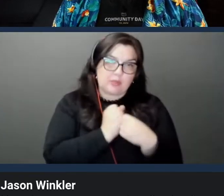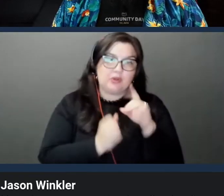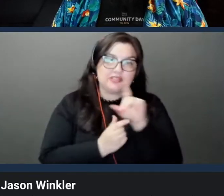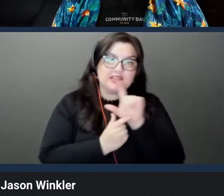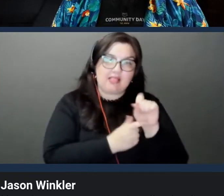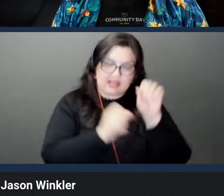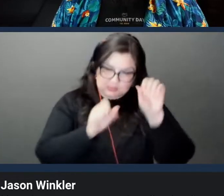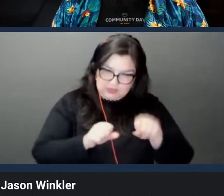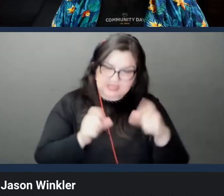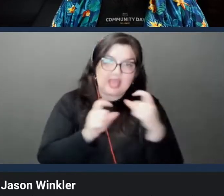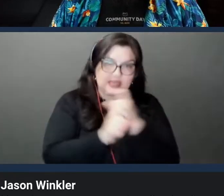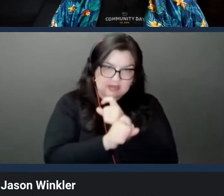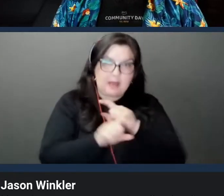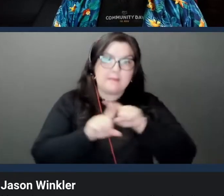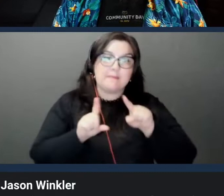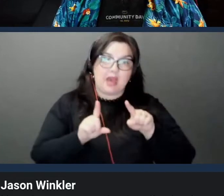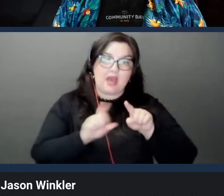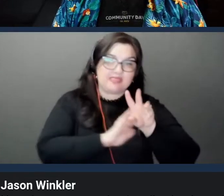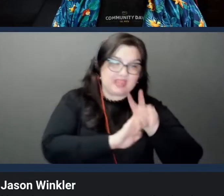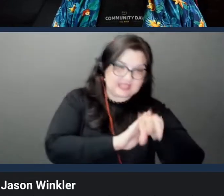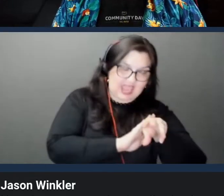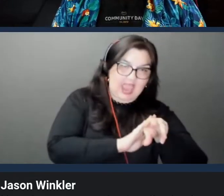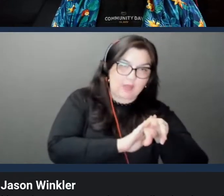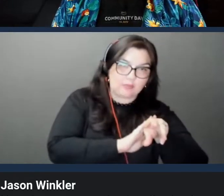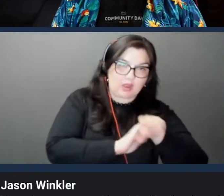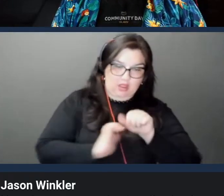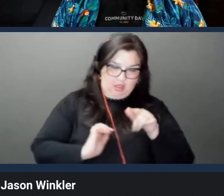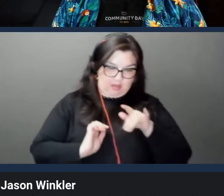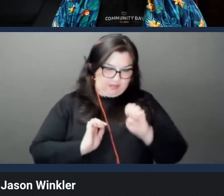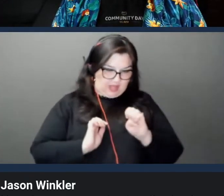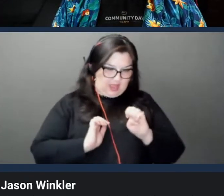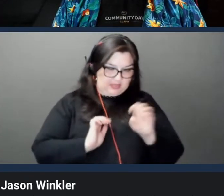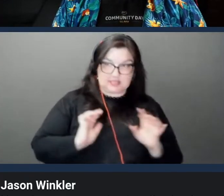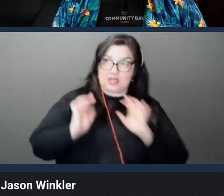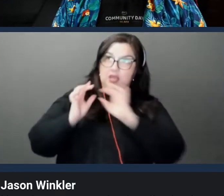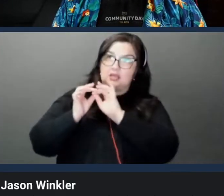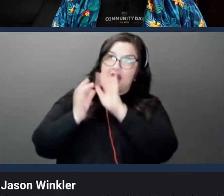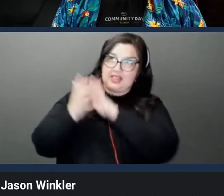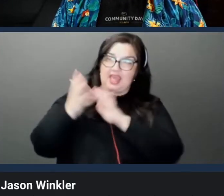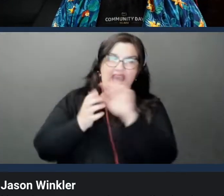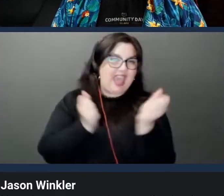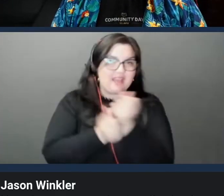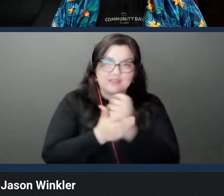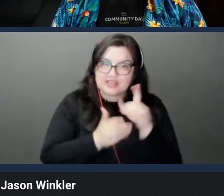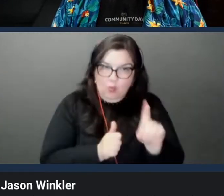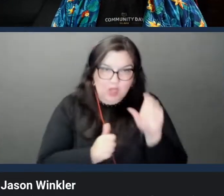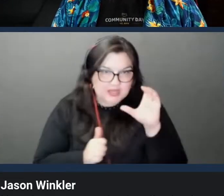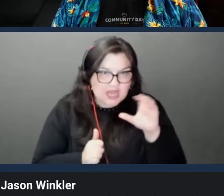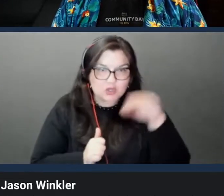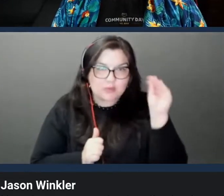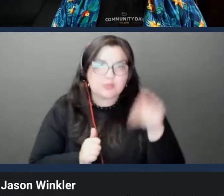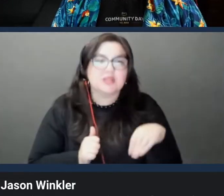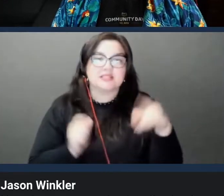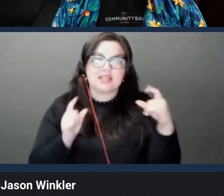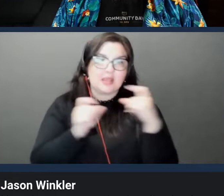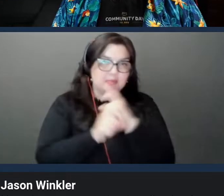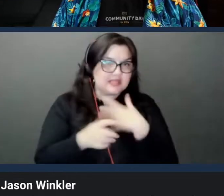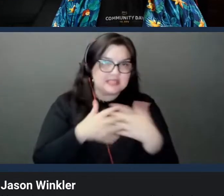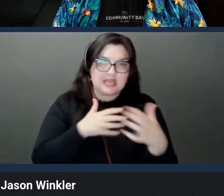But between the camera, appliance and the cloud, everything is encrypted 100% of the time. Every communication channel, whether it's control plane or data plane,